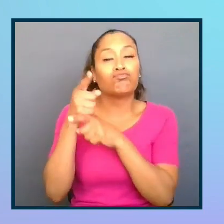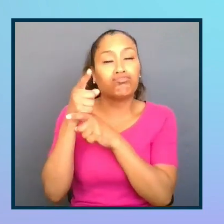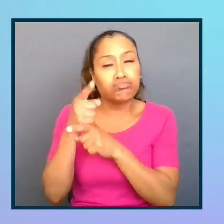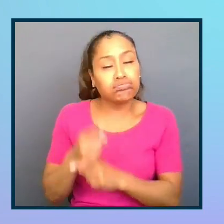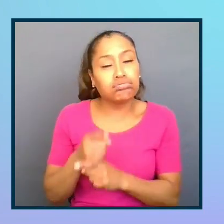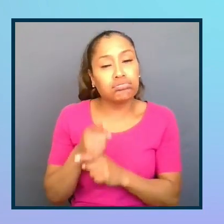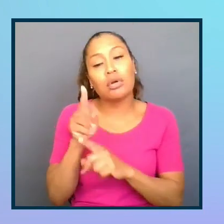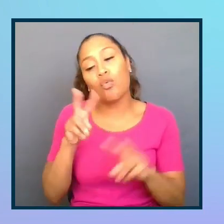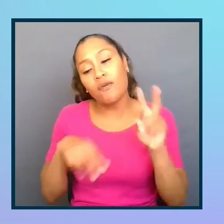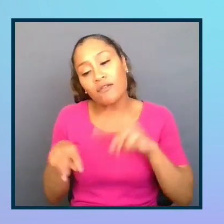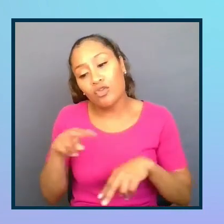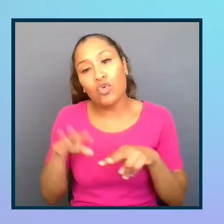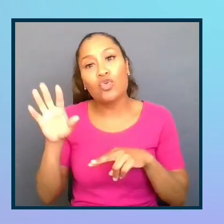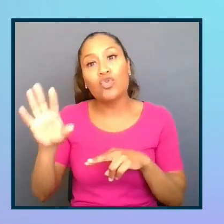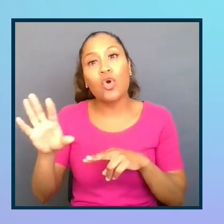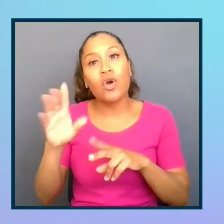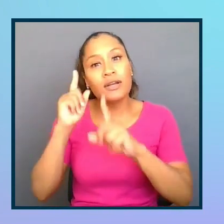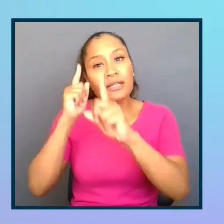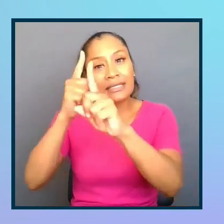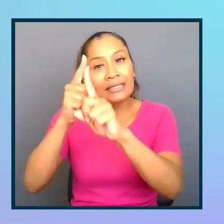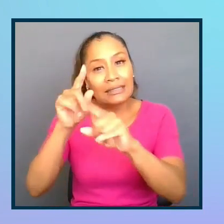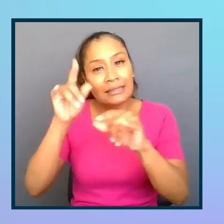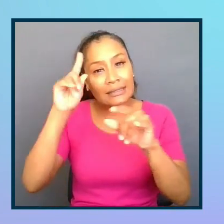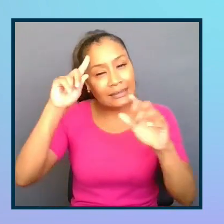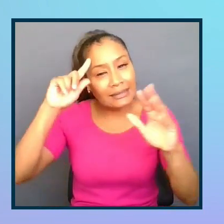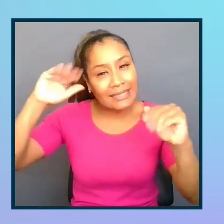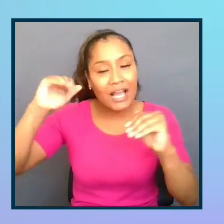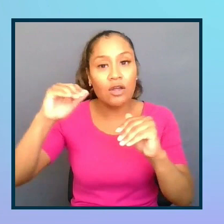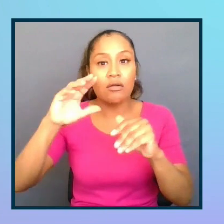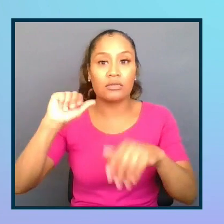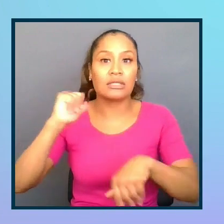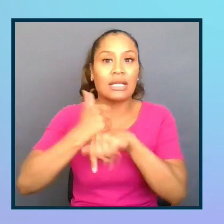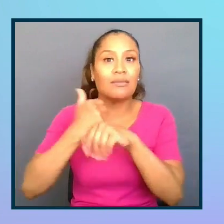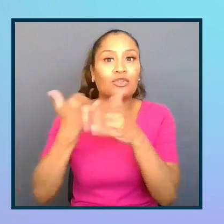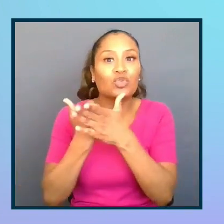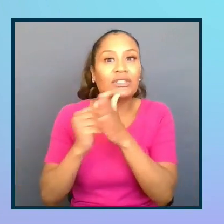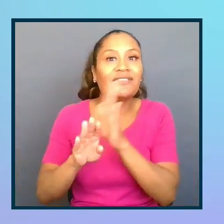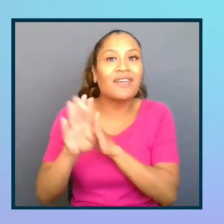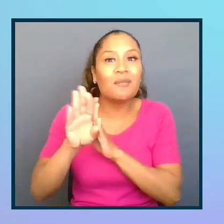and how do you keep them up to date with the newest developments in the web accessibility space?